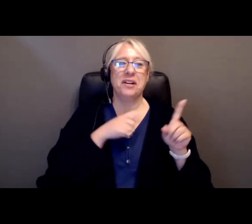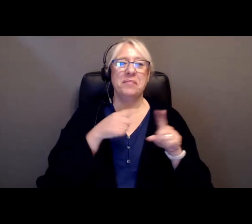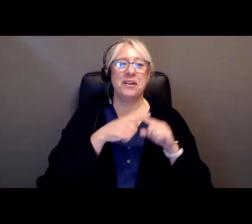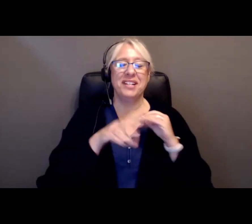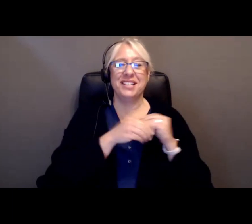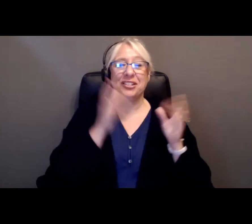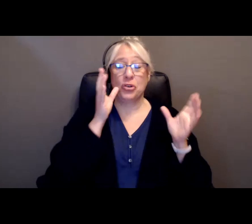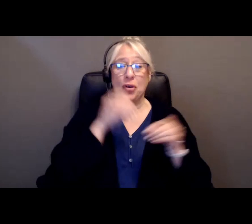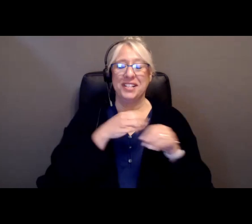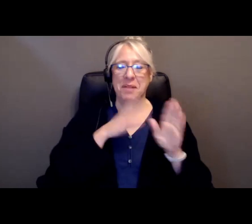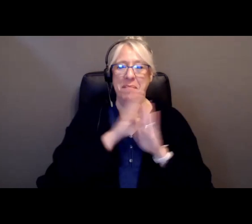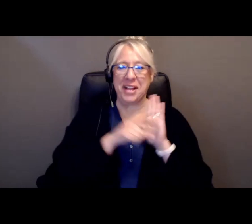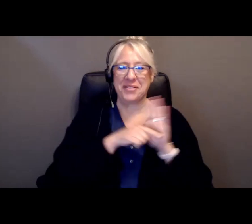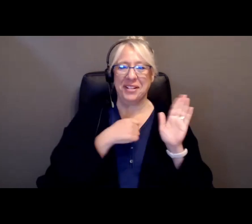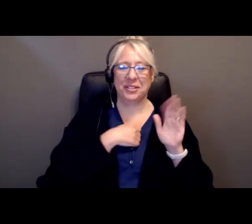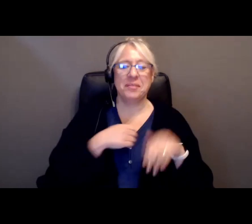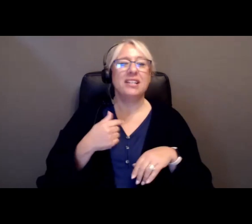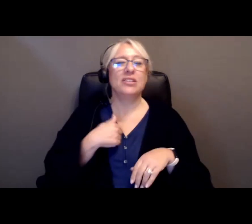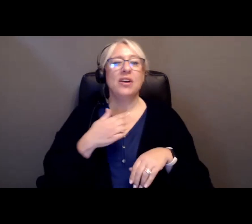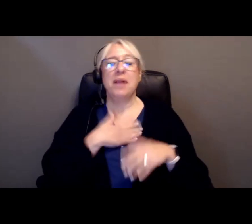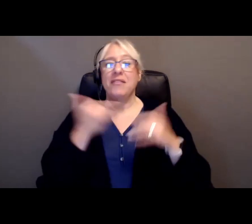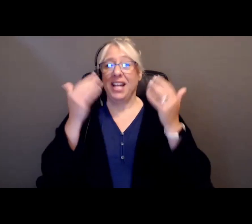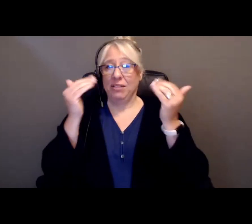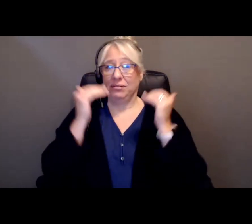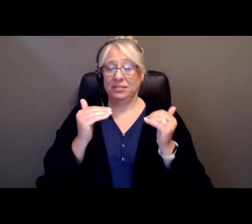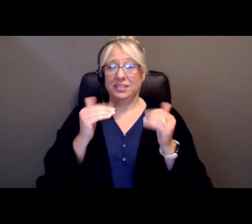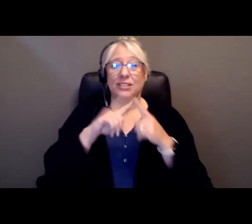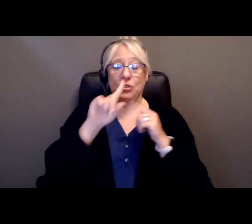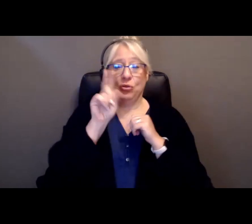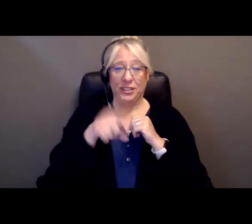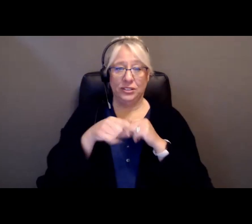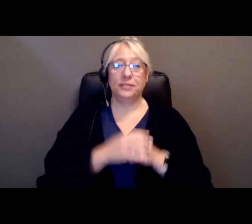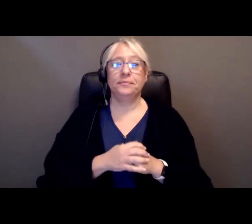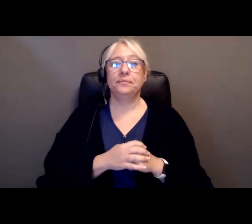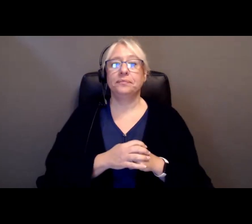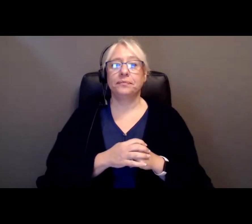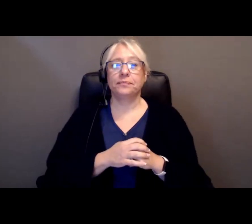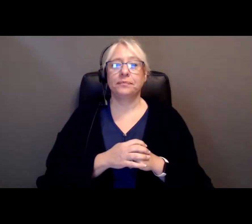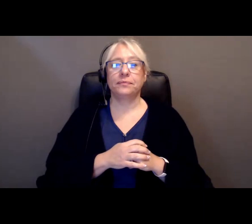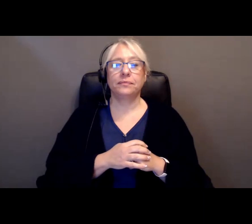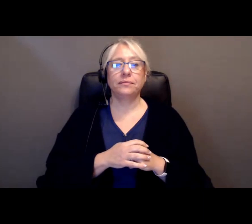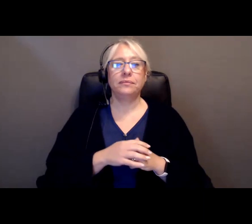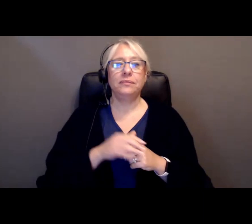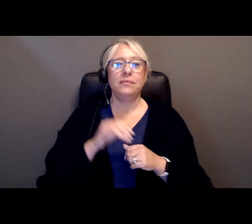background. I'm very happy to move on to the next question. And this is a sort of content-based